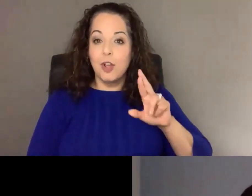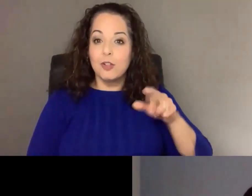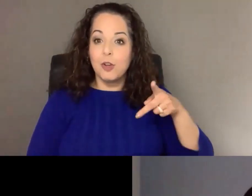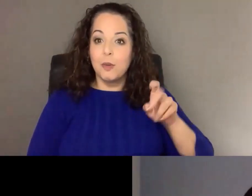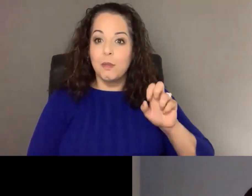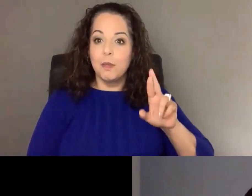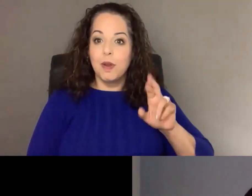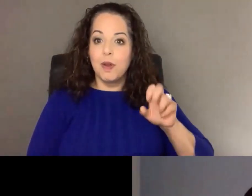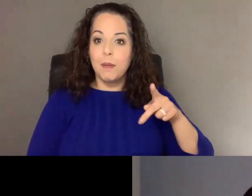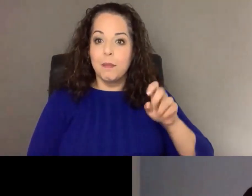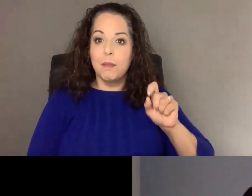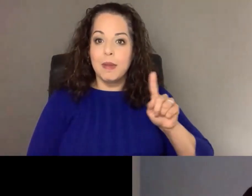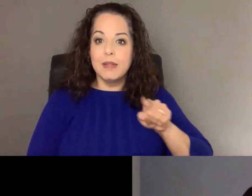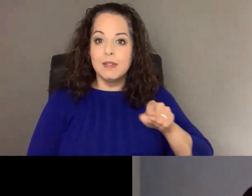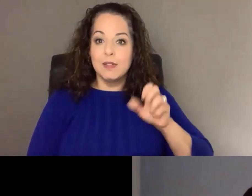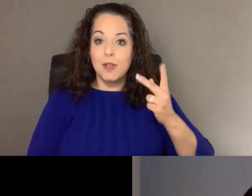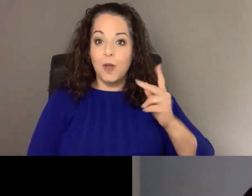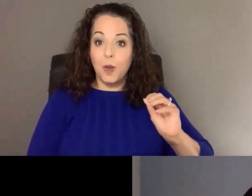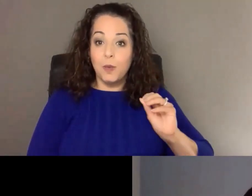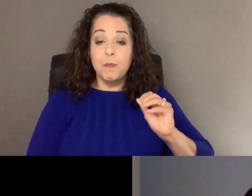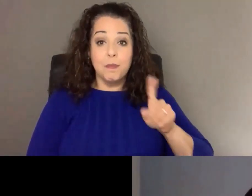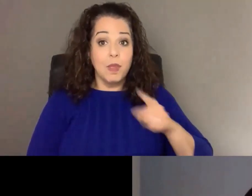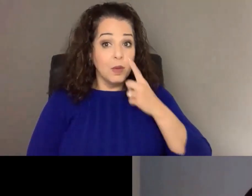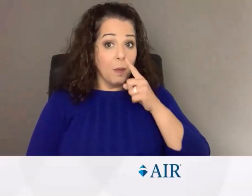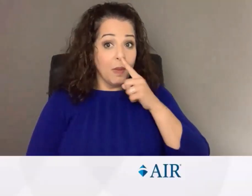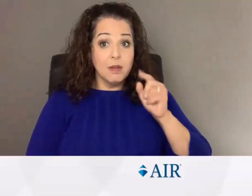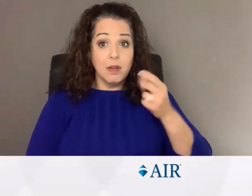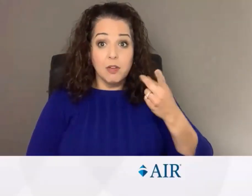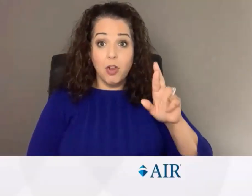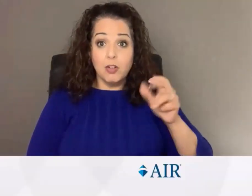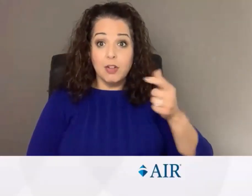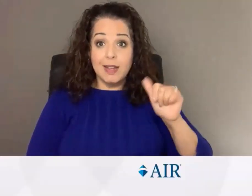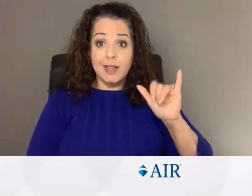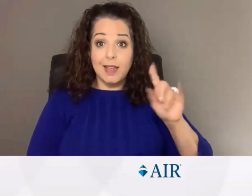Dr. Gaid, could you join us, come back on camera now?